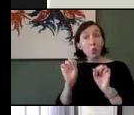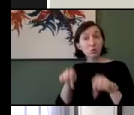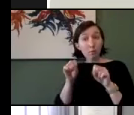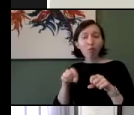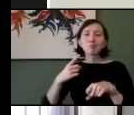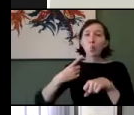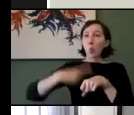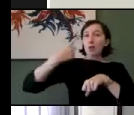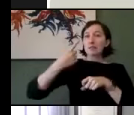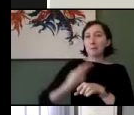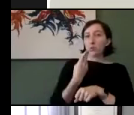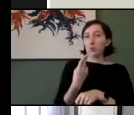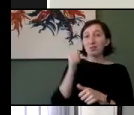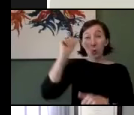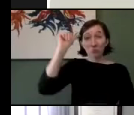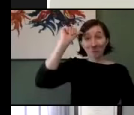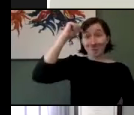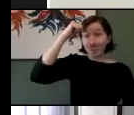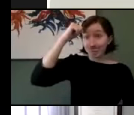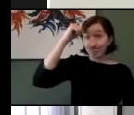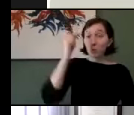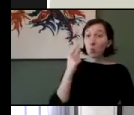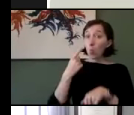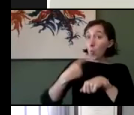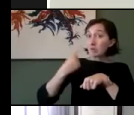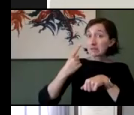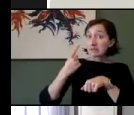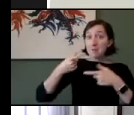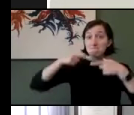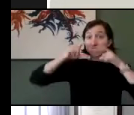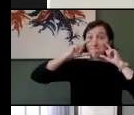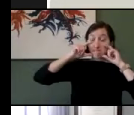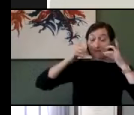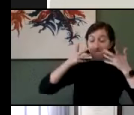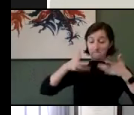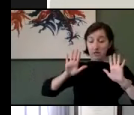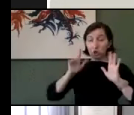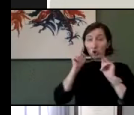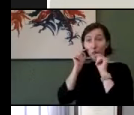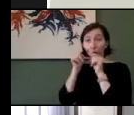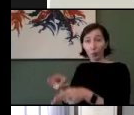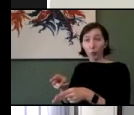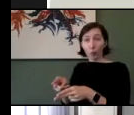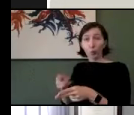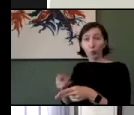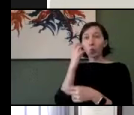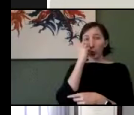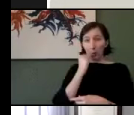It's important to keep that in mind that we wear them once and then we remove them appropriately and throw them away.